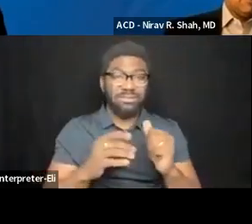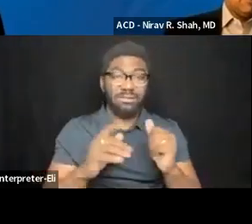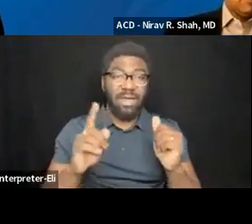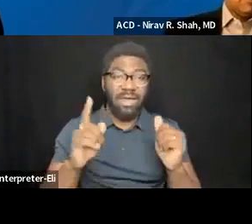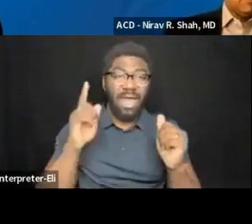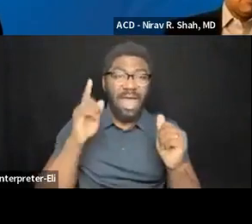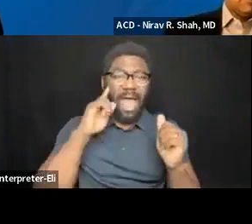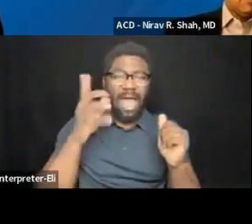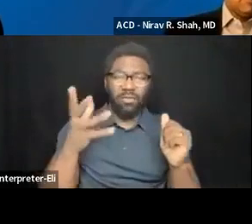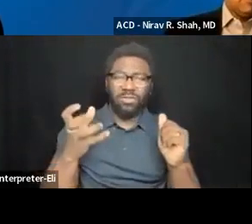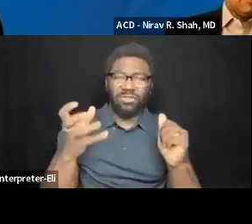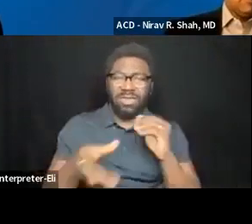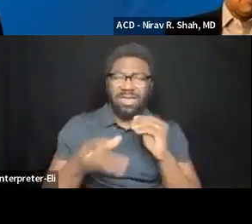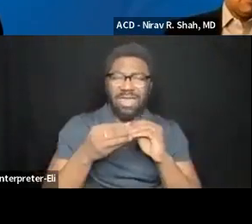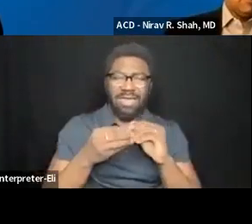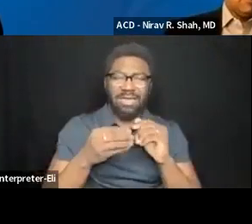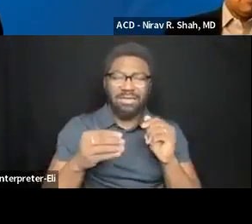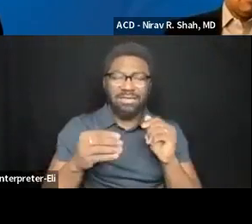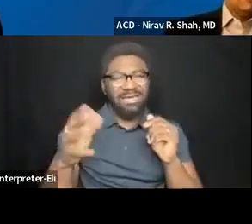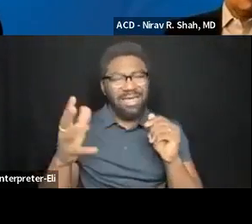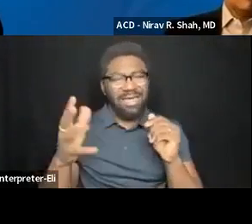and it kind of gets into the next area.